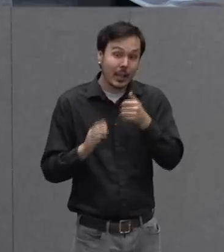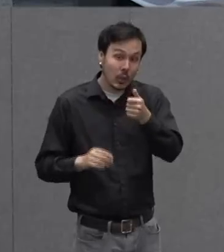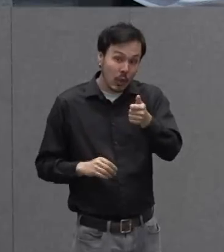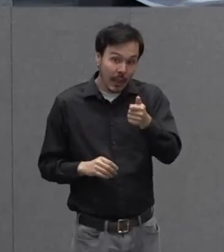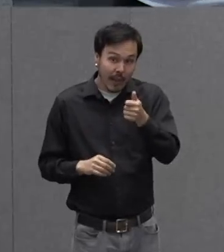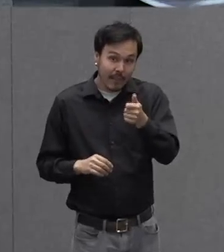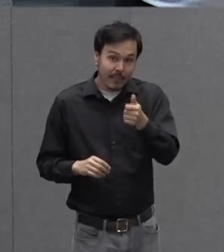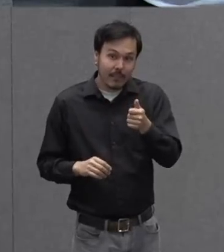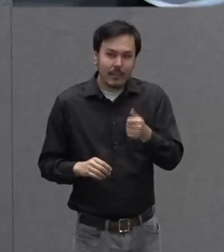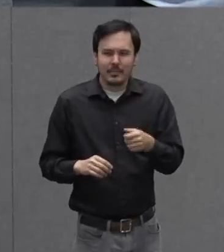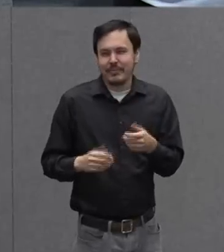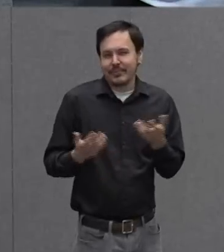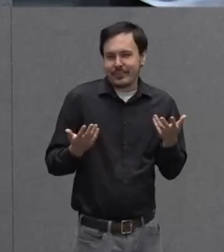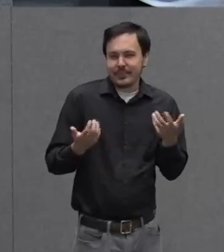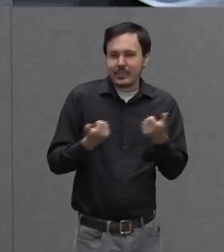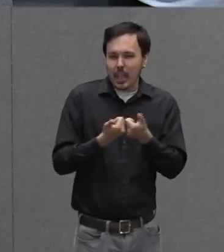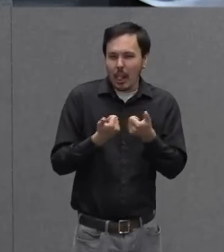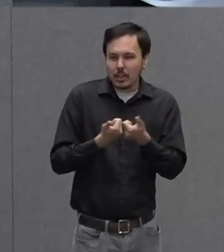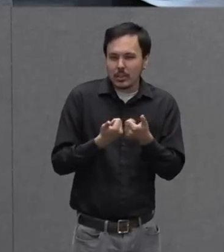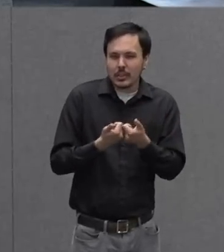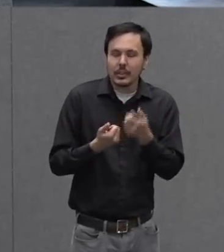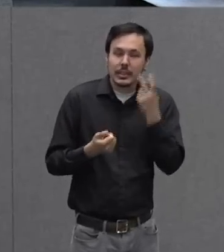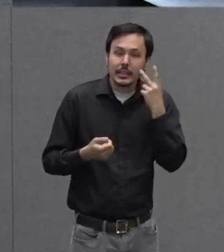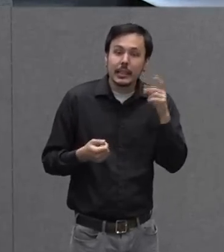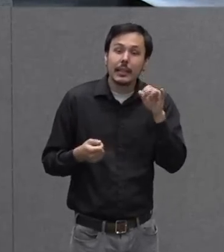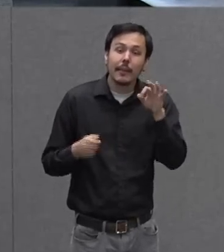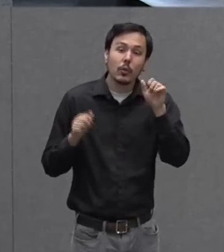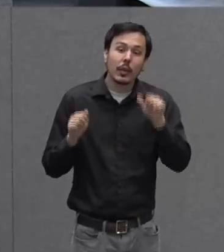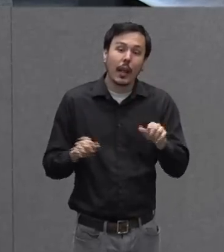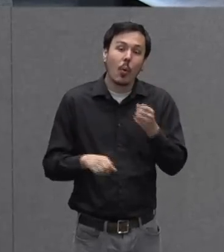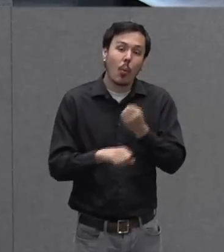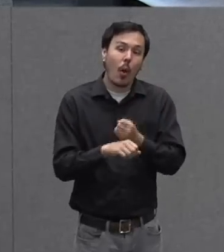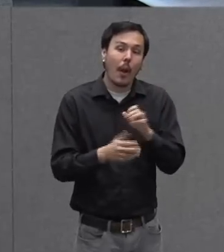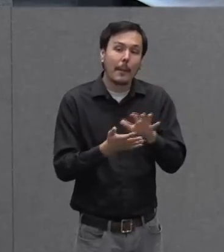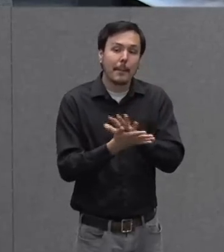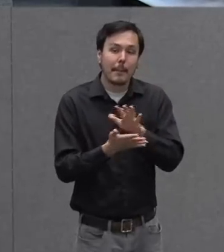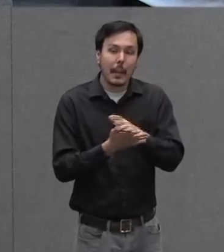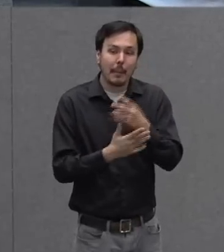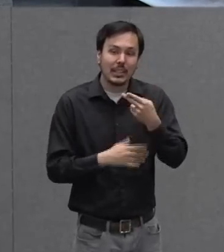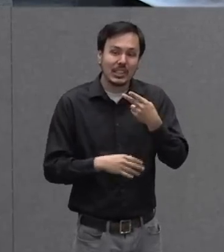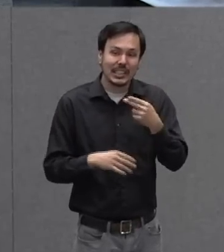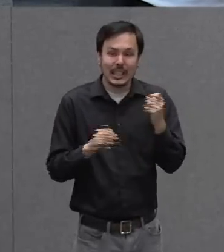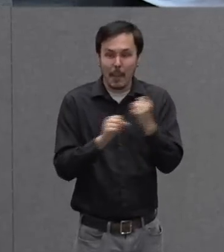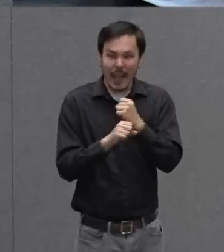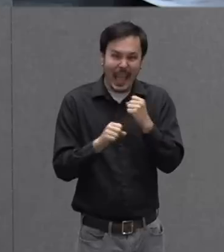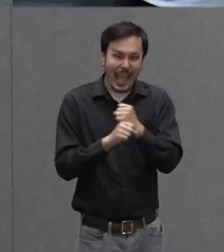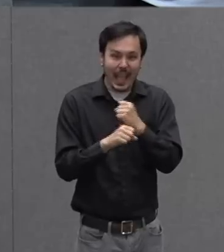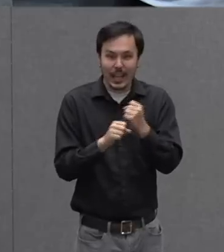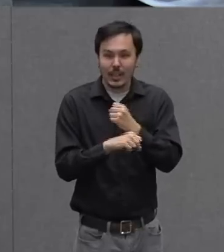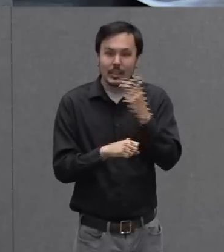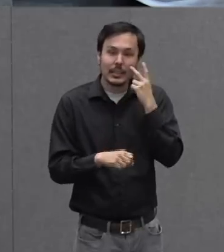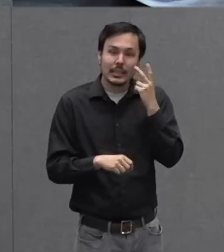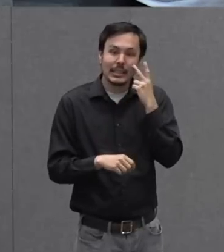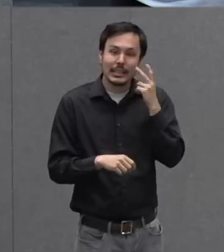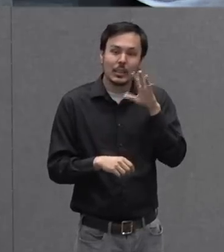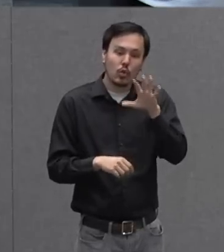but that would be tricky. See if you can have a rock, paper, scissor battle at your house and graph all of your results.